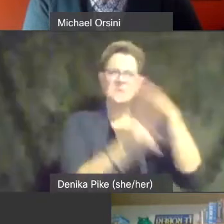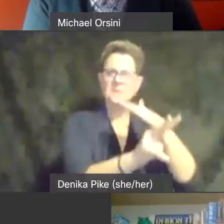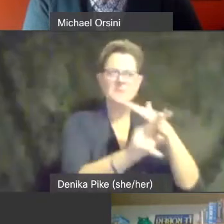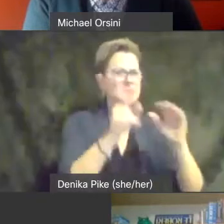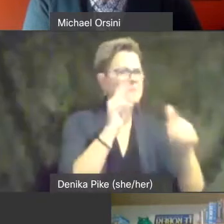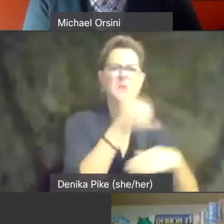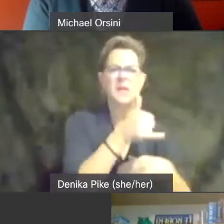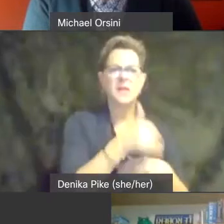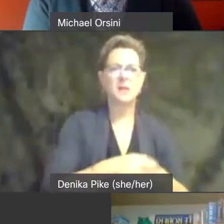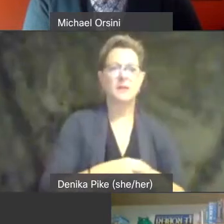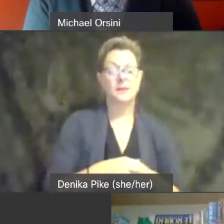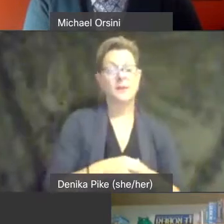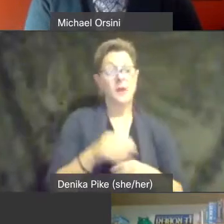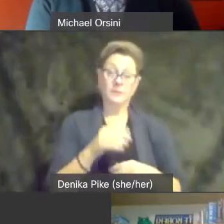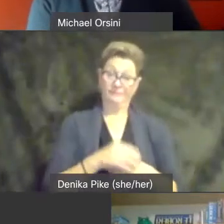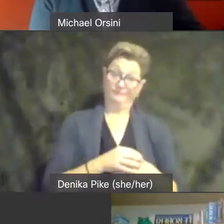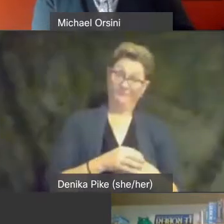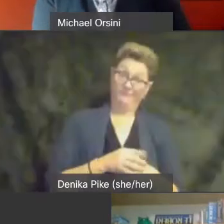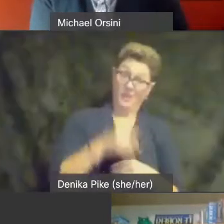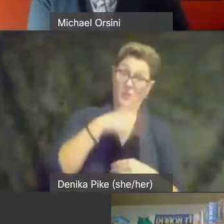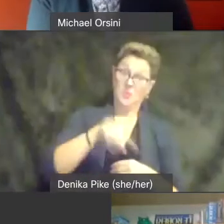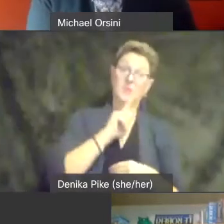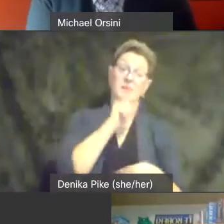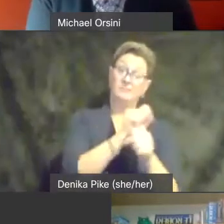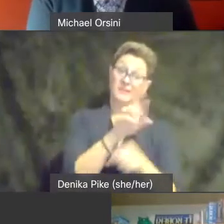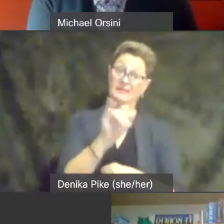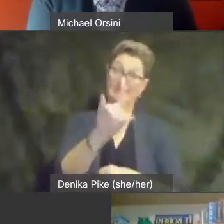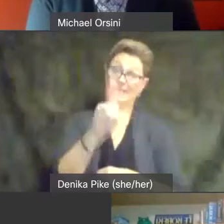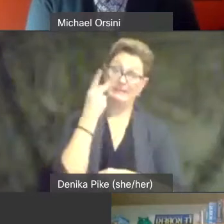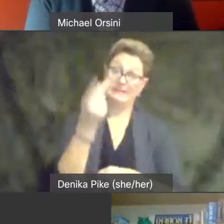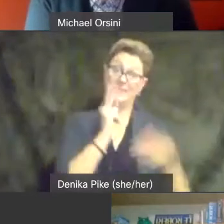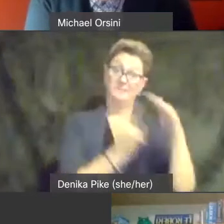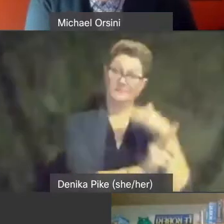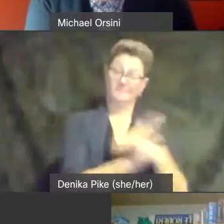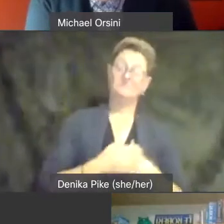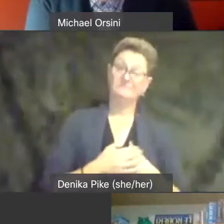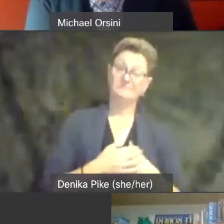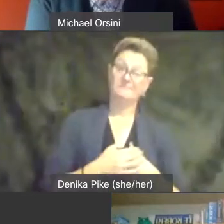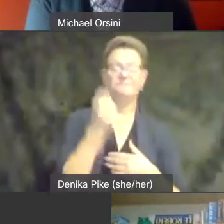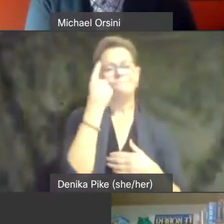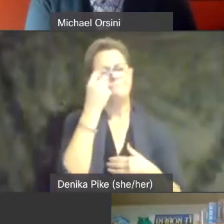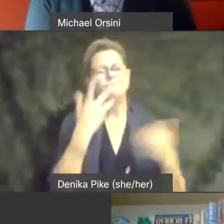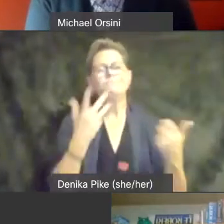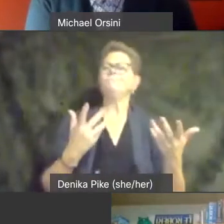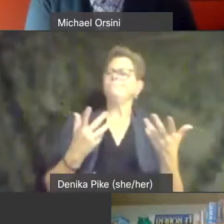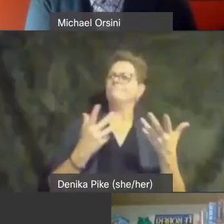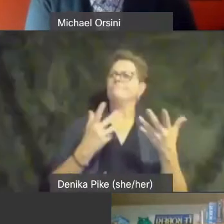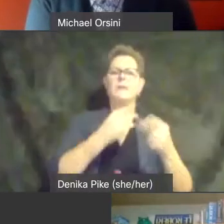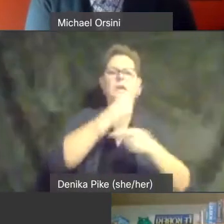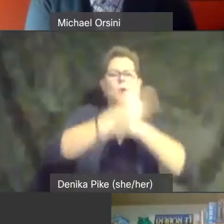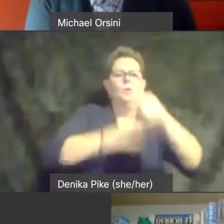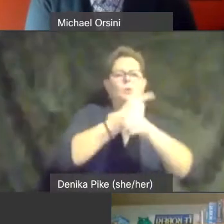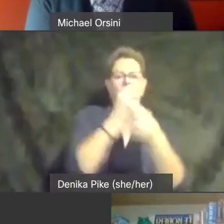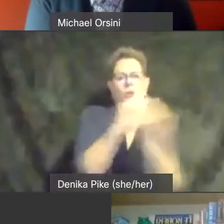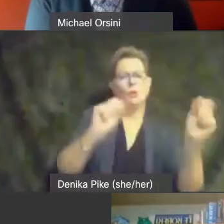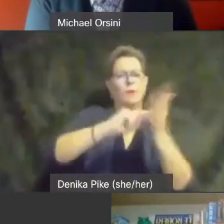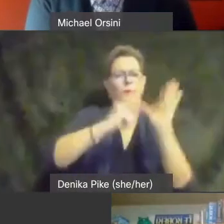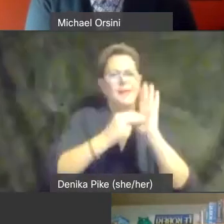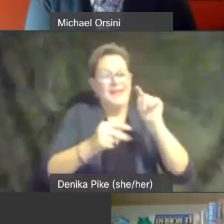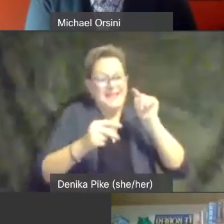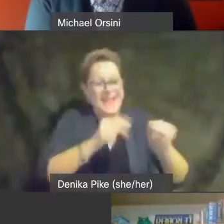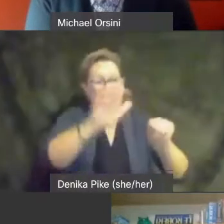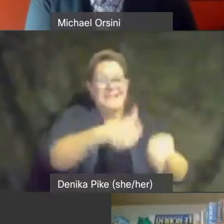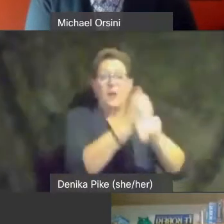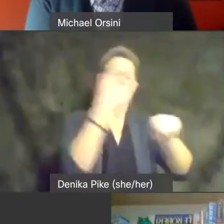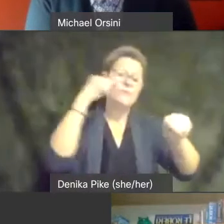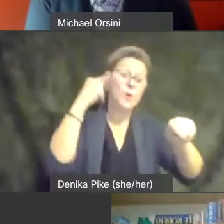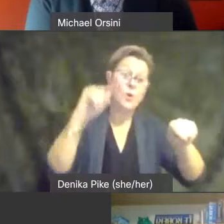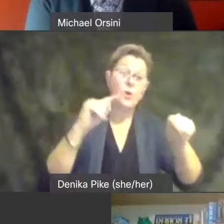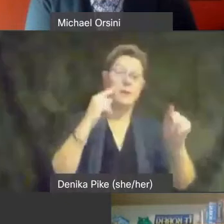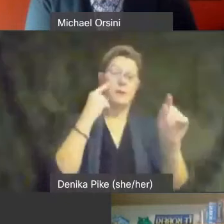So the whole architecture of global health security is set up to be able to detect and respond to any type of outbreaks.